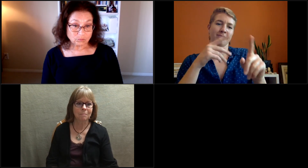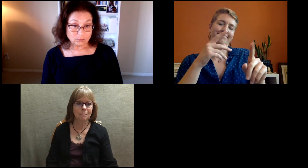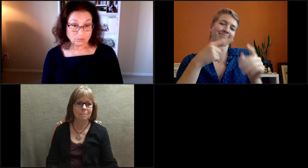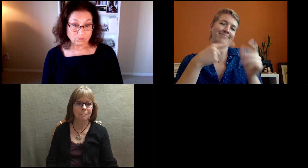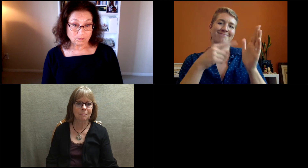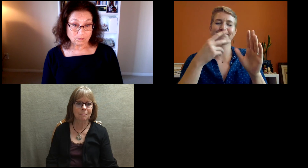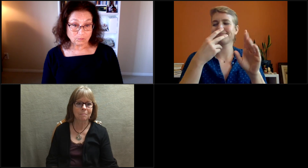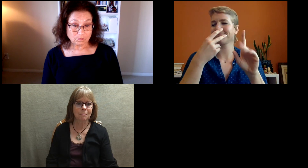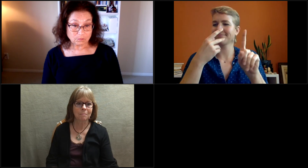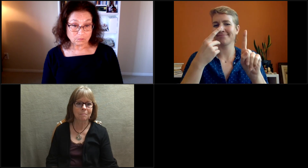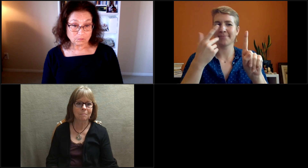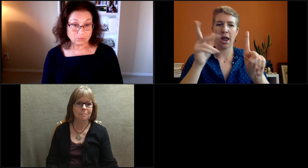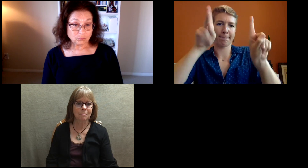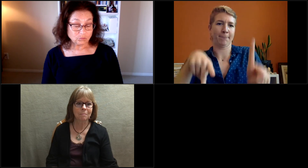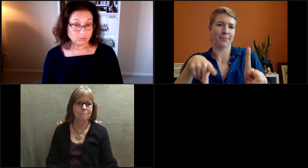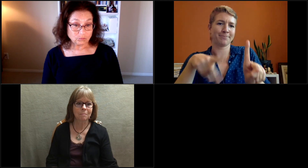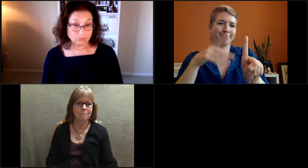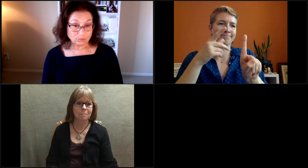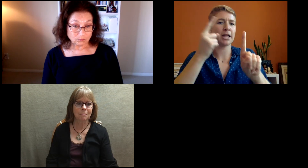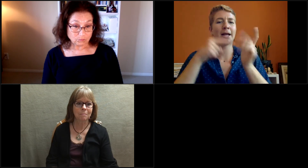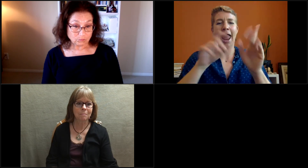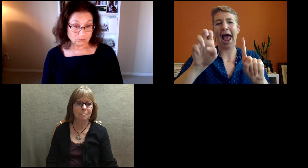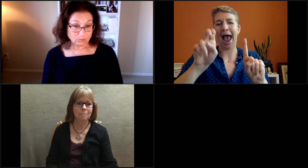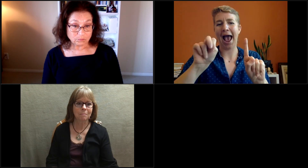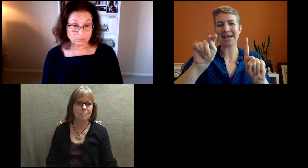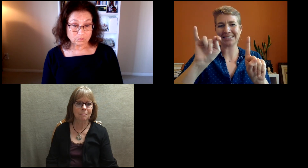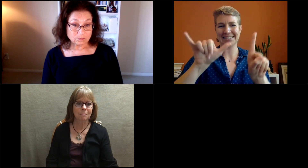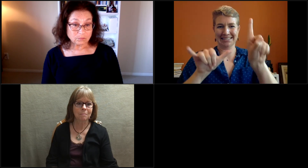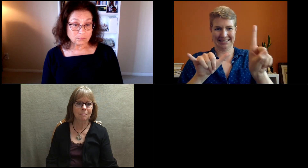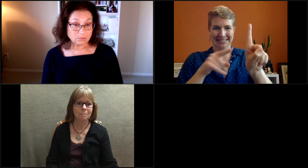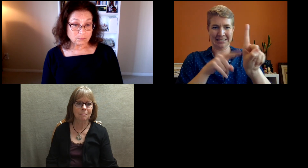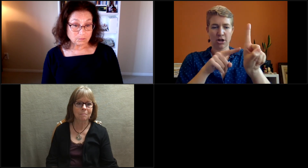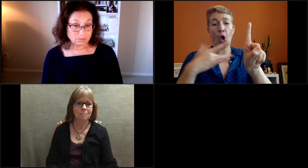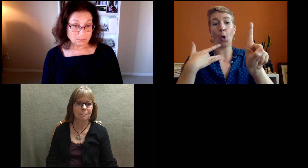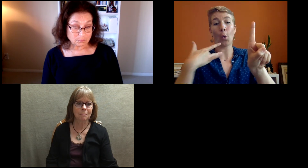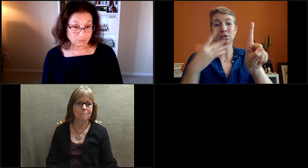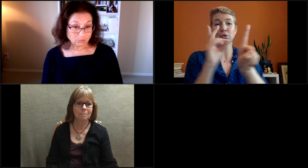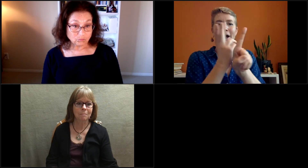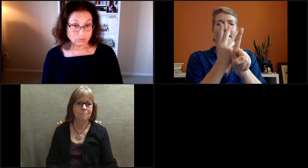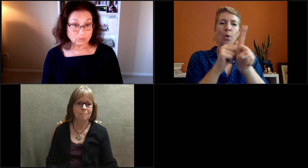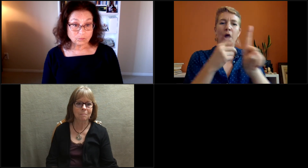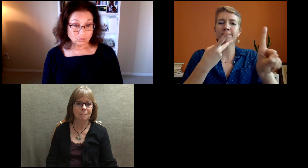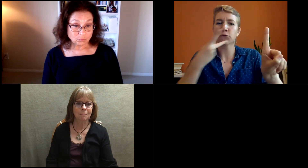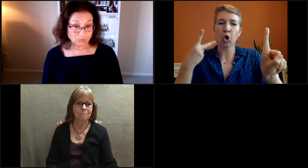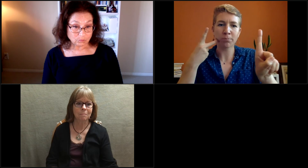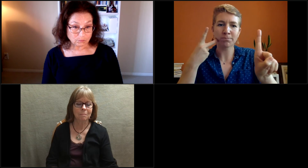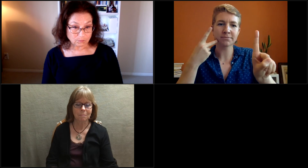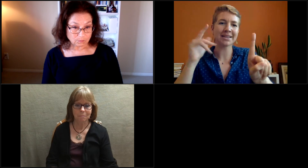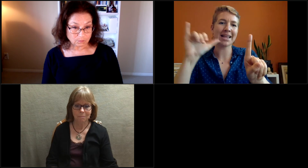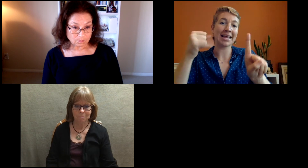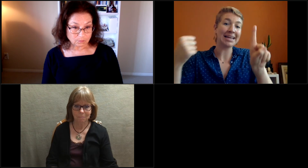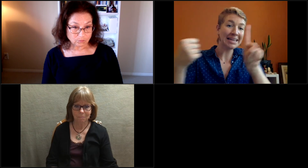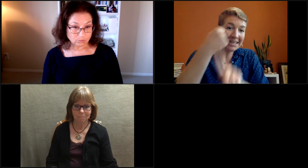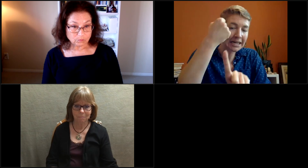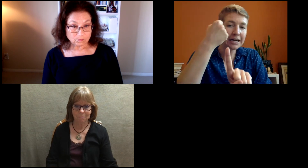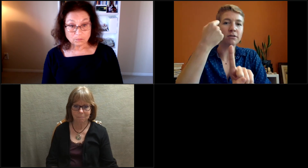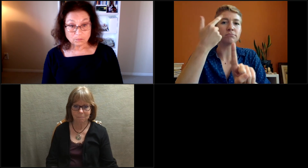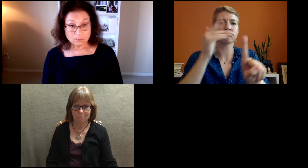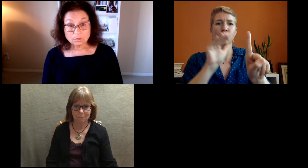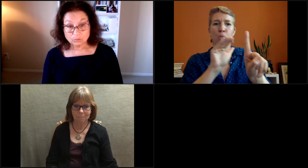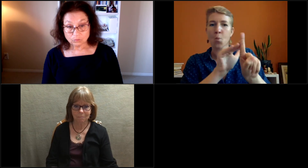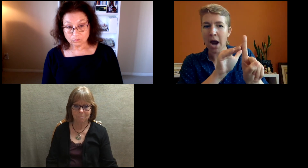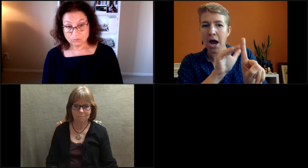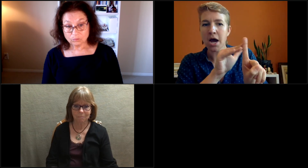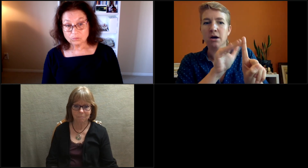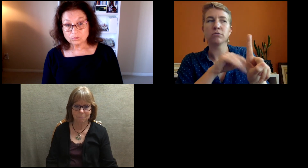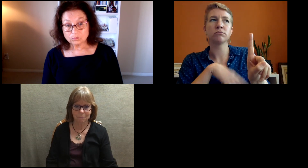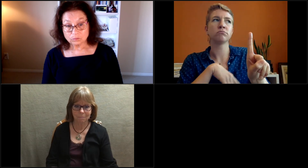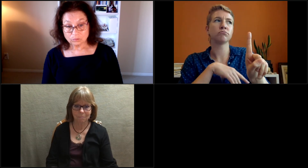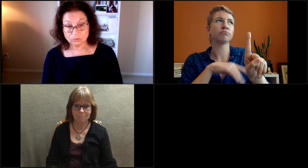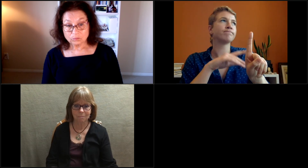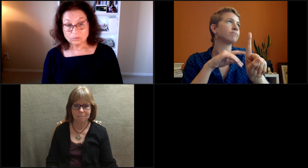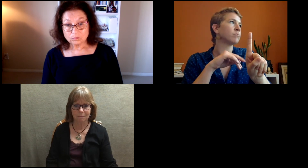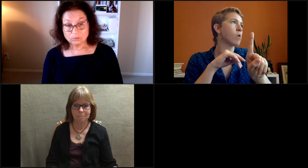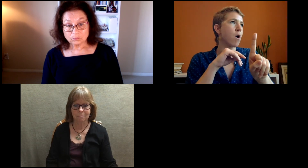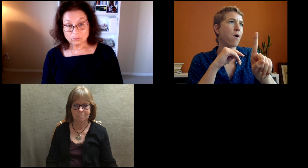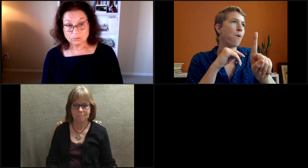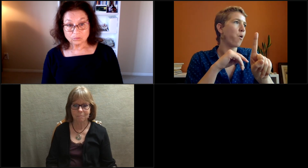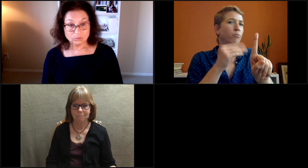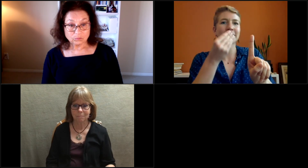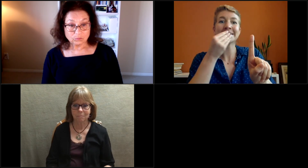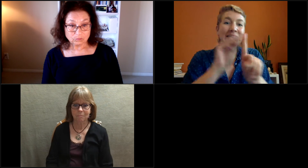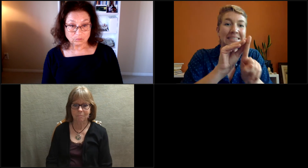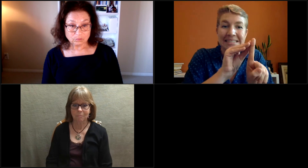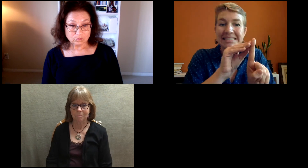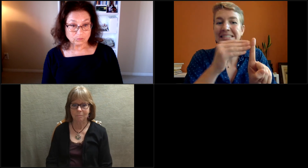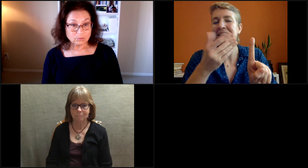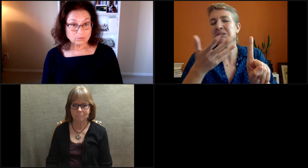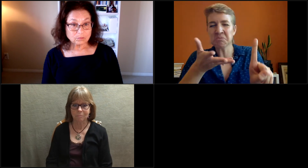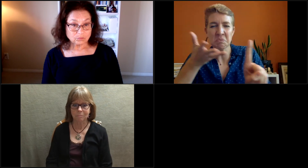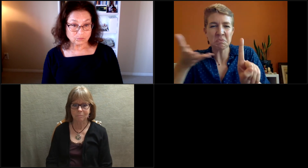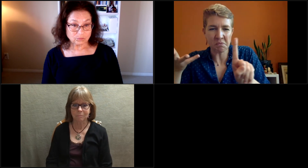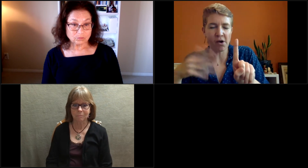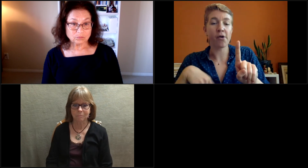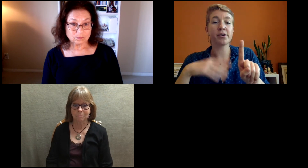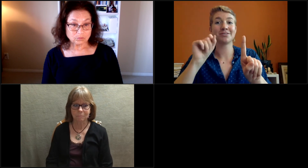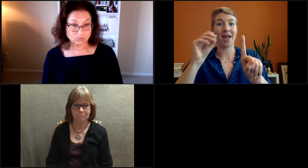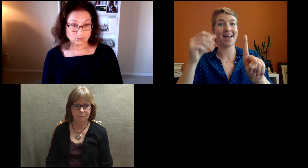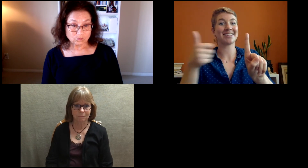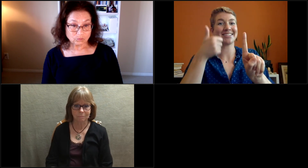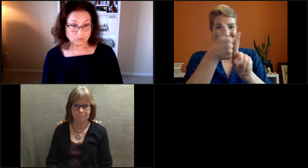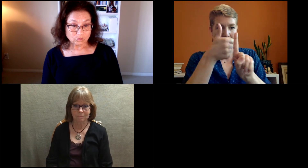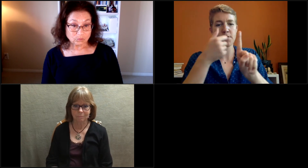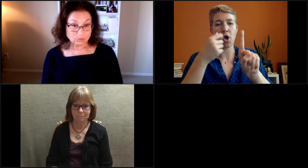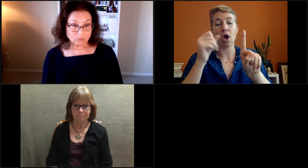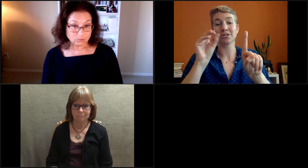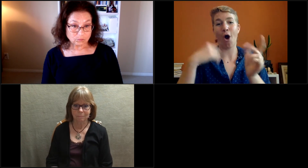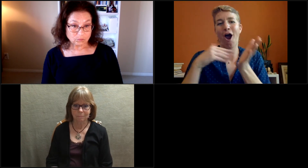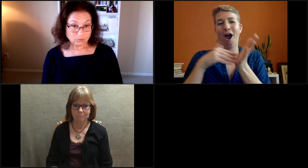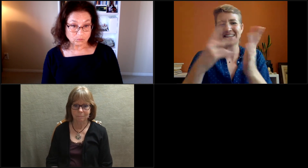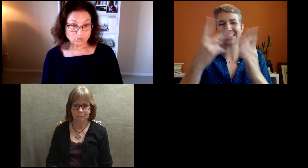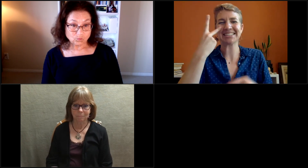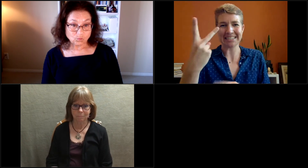So, I think, there’s an example, so the one-handed, showing the entity, we usually use that with a verb, like you hit your entity or you remind [your entity] or you kiss [your entity], something is being done to it.